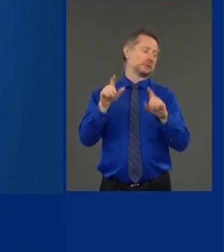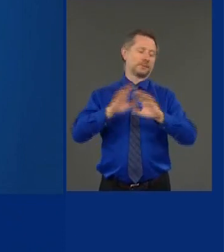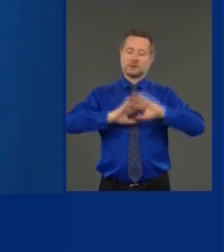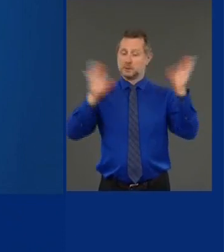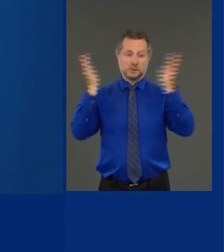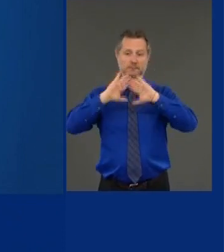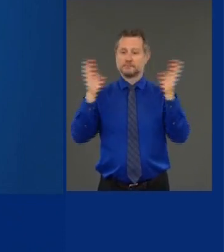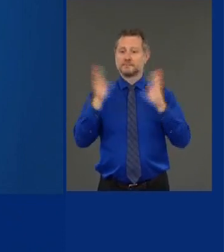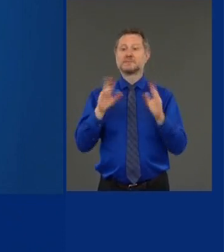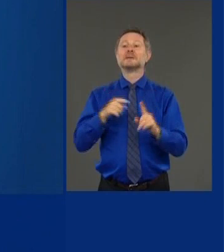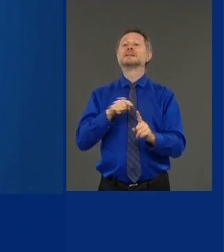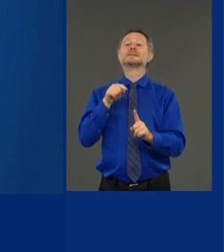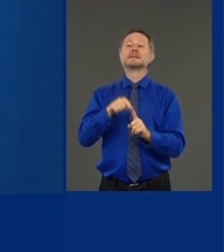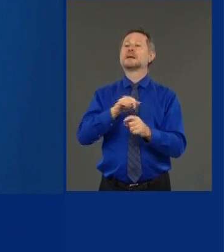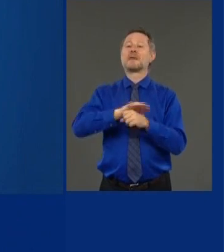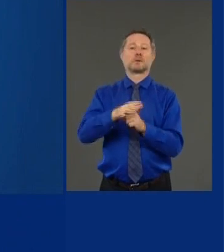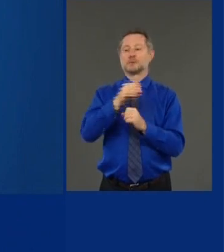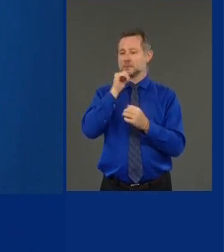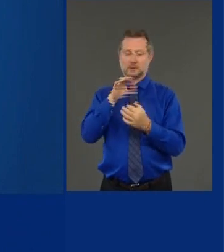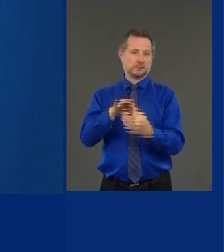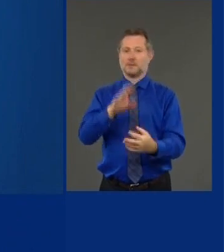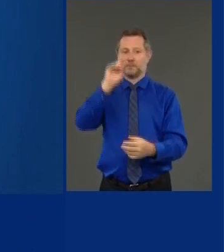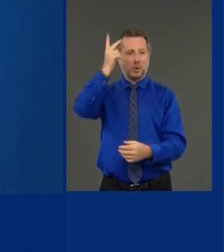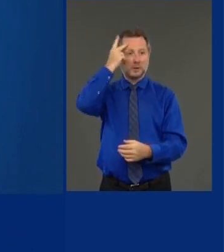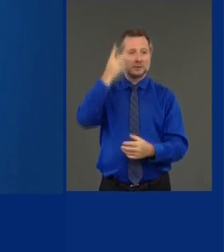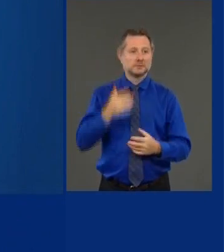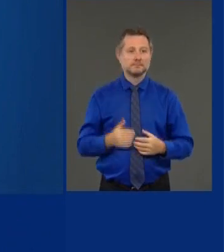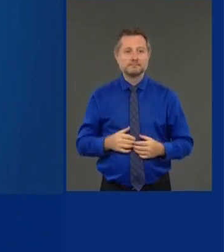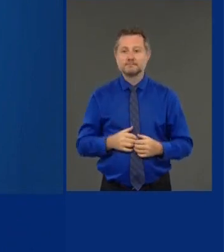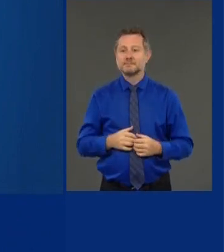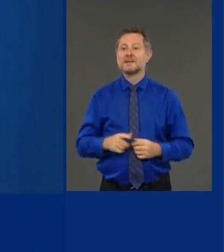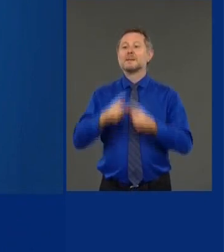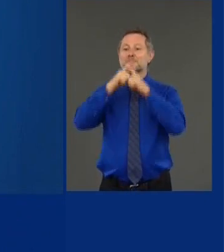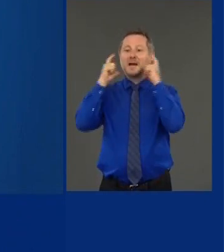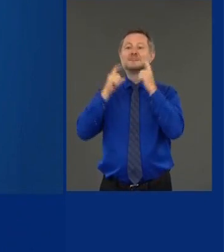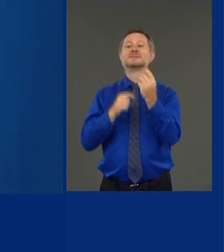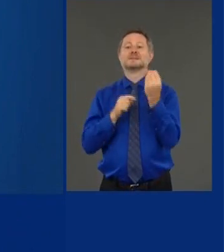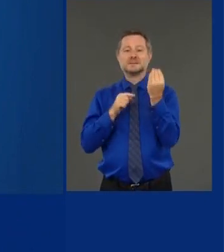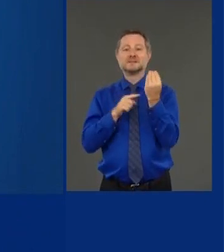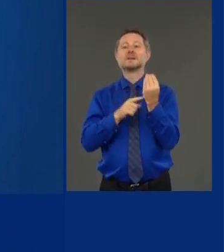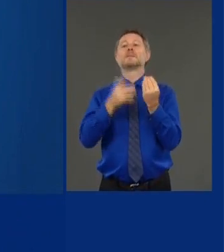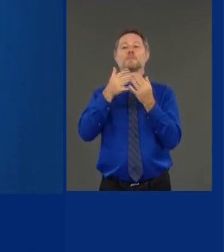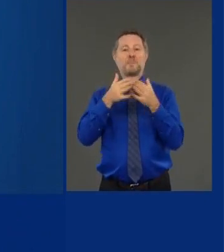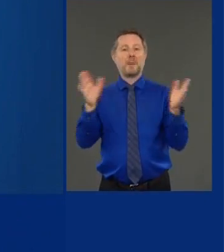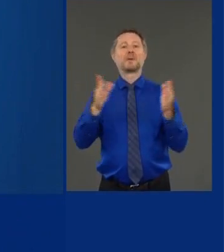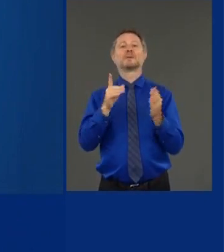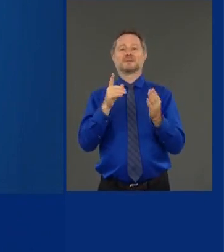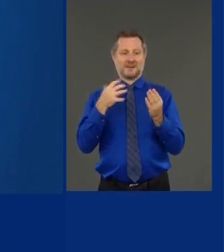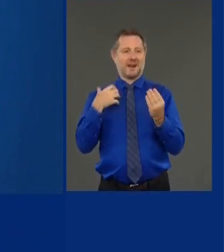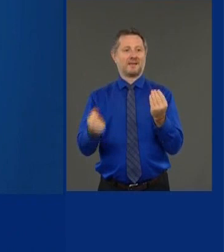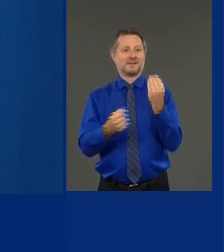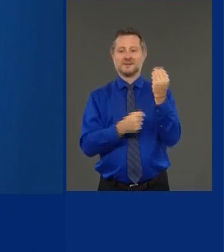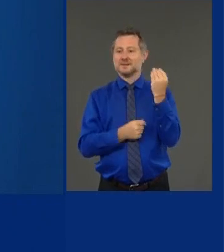AND COVID AFFECTS RED STATES. IT IS DEADLY SERIOUS. IT WAS NOT A POLITICAL ISSUE, AND IT SHOULDN'T HAVE BEEN POLITICIZED. THIS IS NOT A POLITICAL ISSUE. AND IT SHOULDN'T HAVE BEEN POLITICIZED.